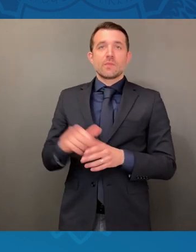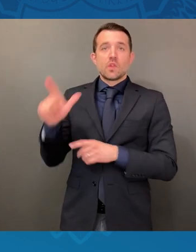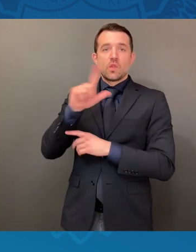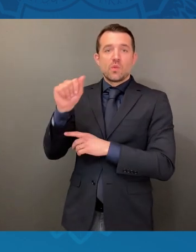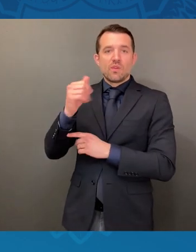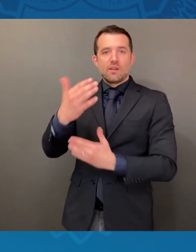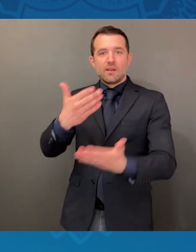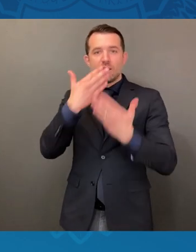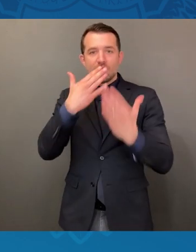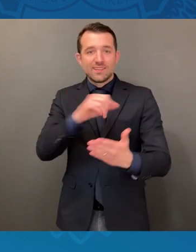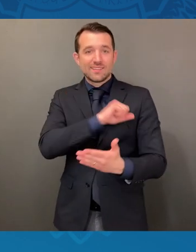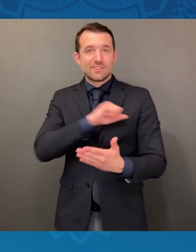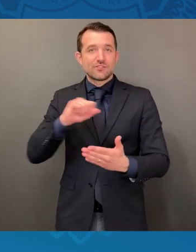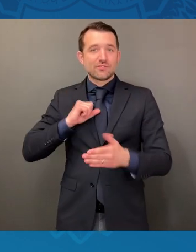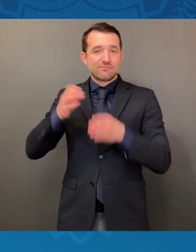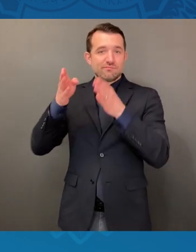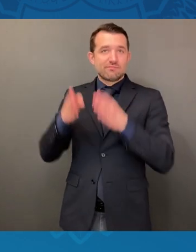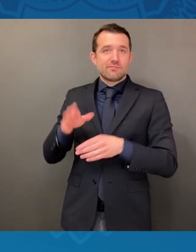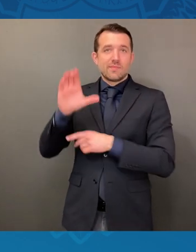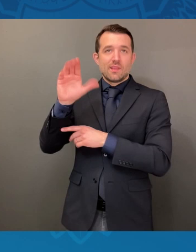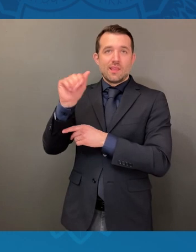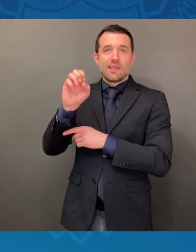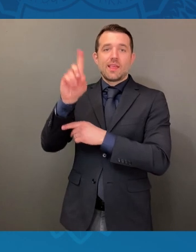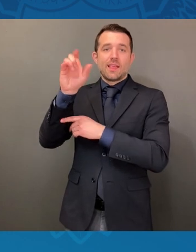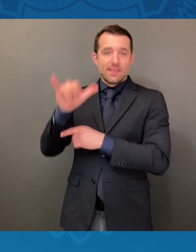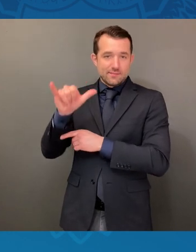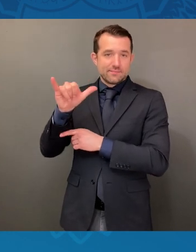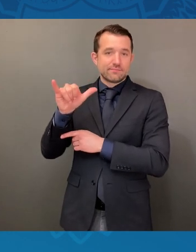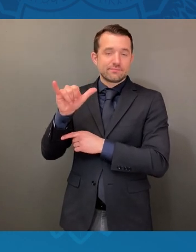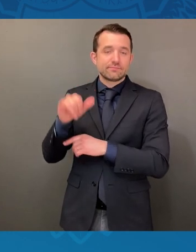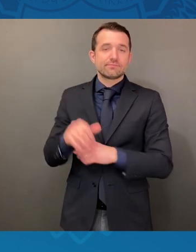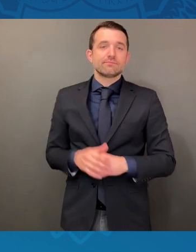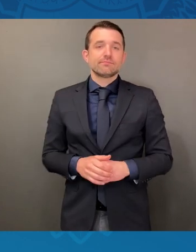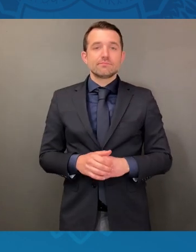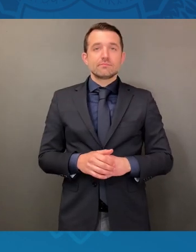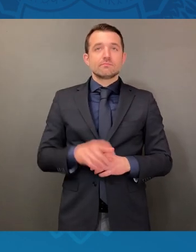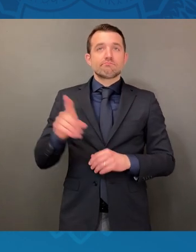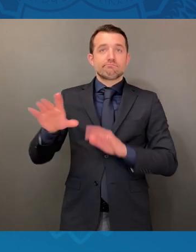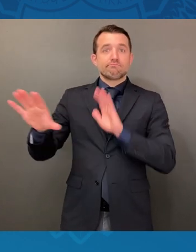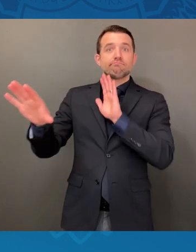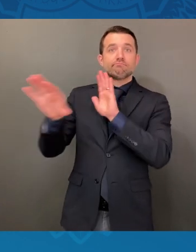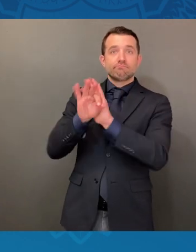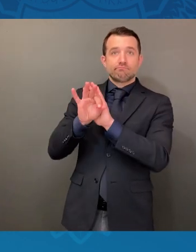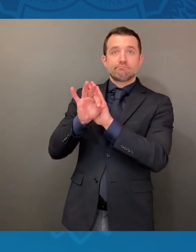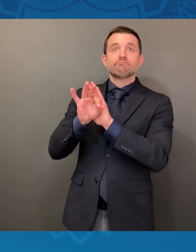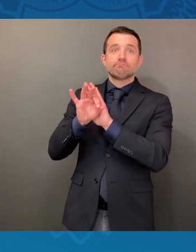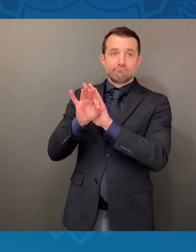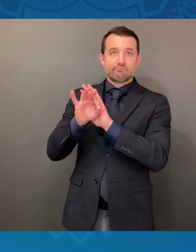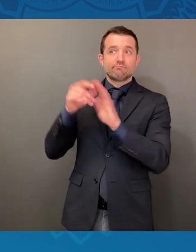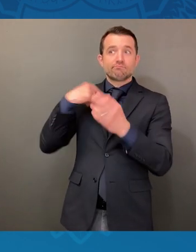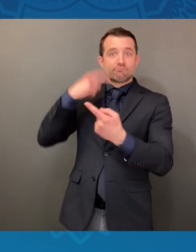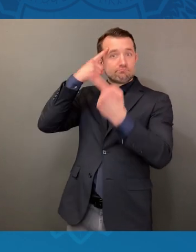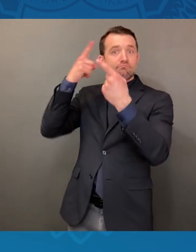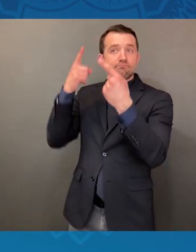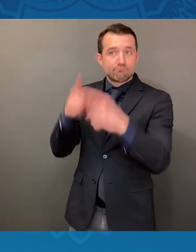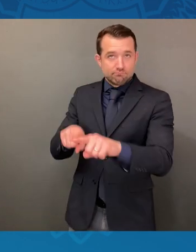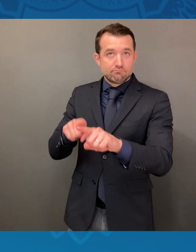to secure Director Young's confirmation and his help to pass the bipartisan infrastructure law.